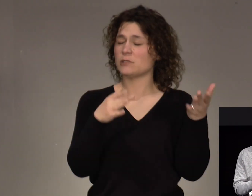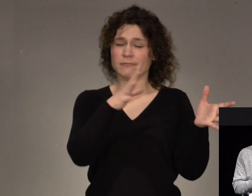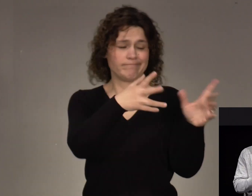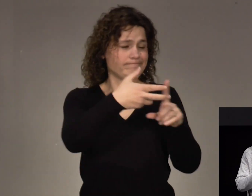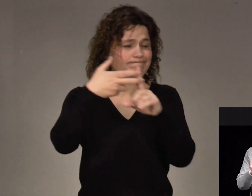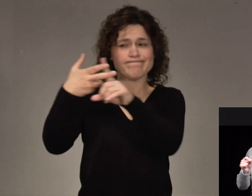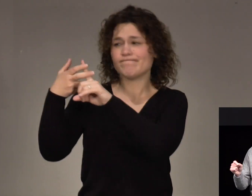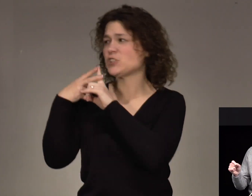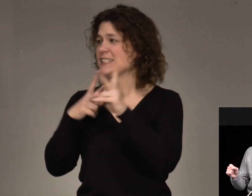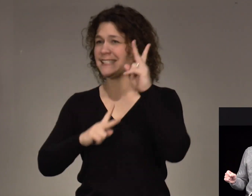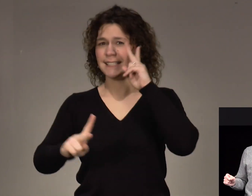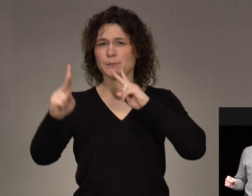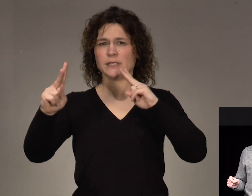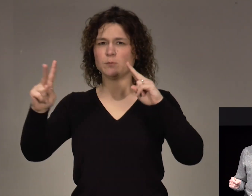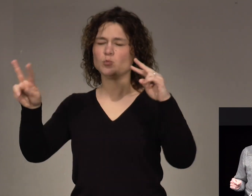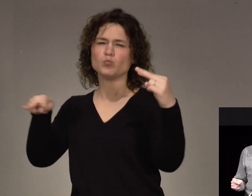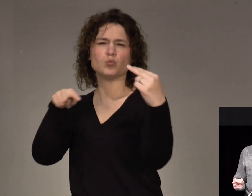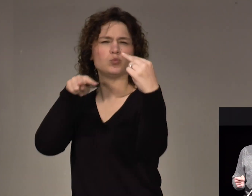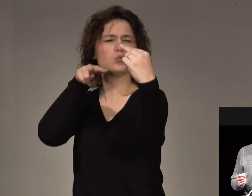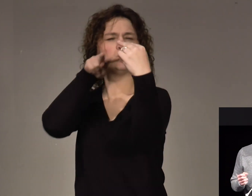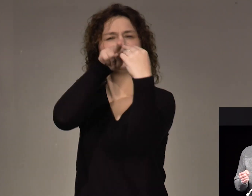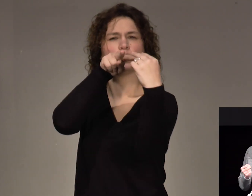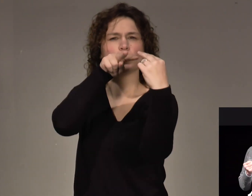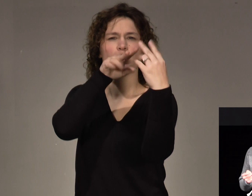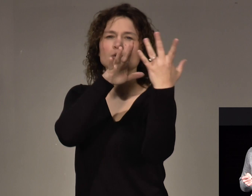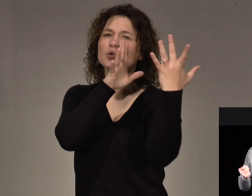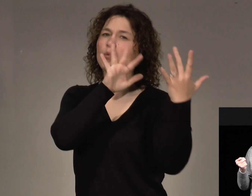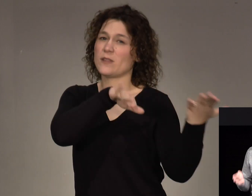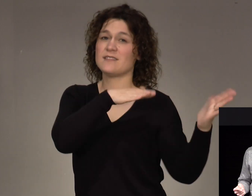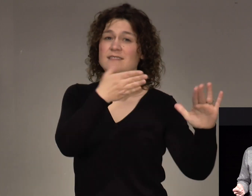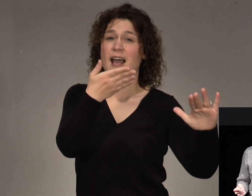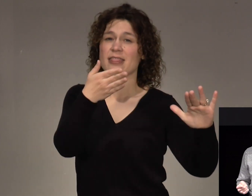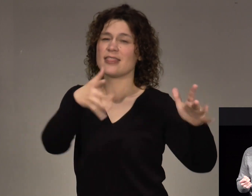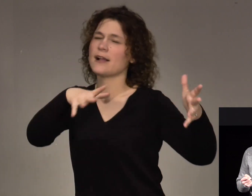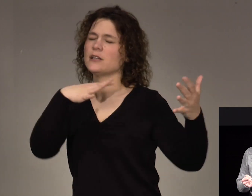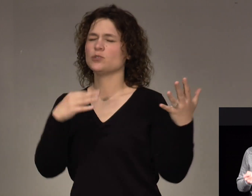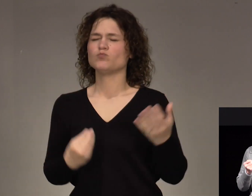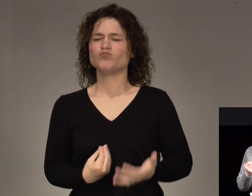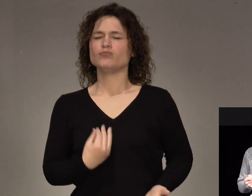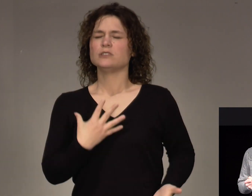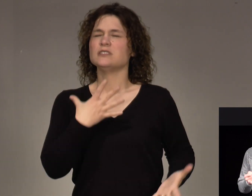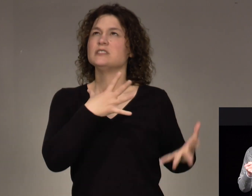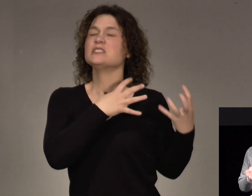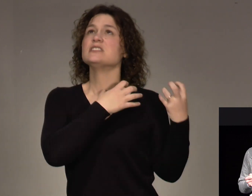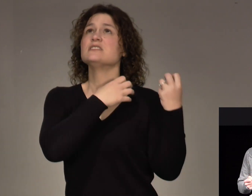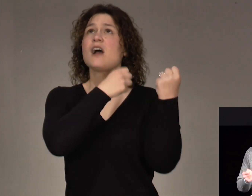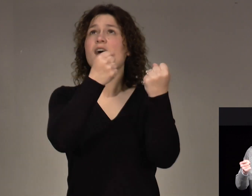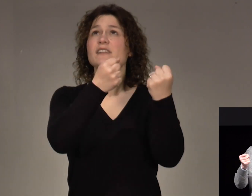this is not to instill fear, but it is to awaken confidence in God alone--and